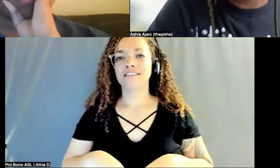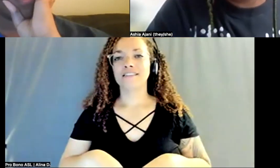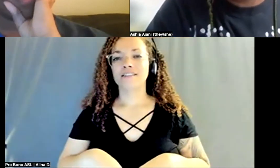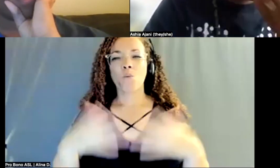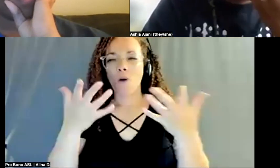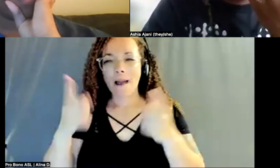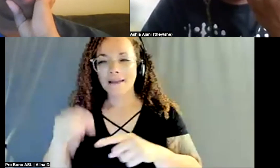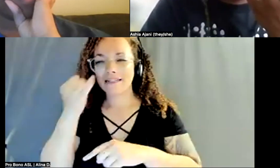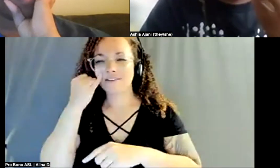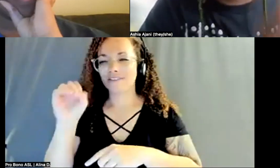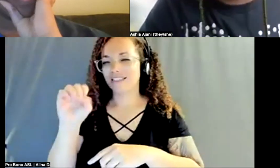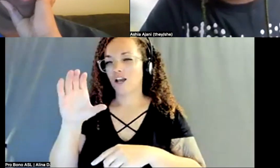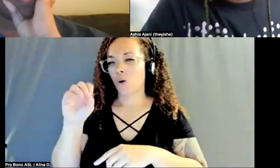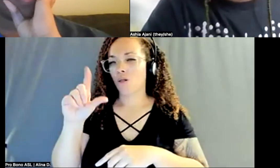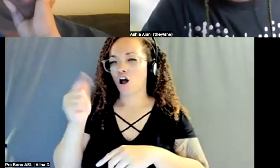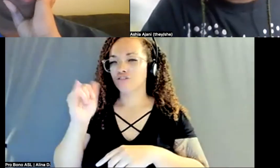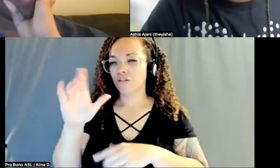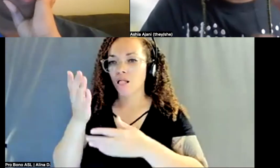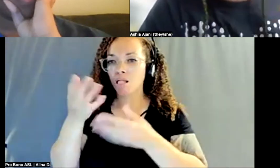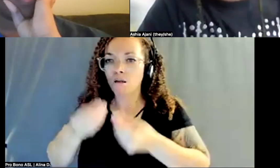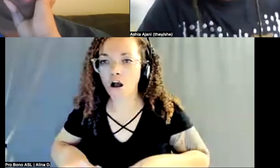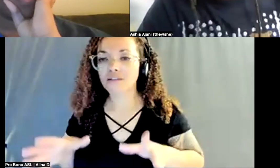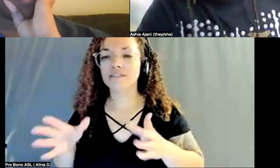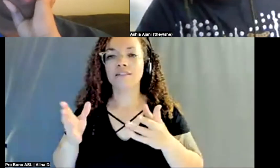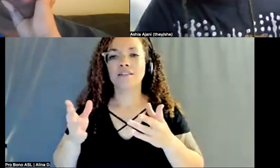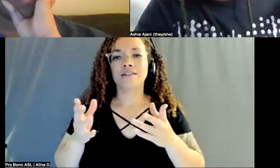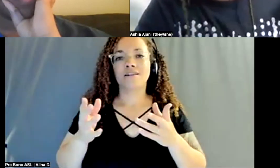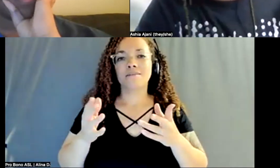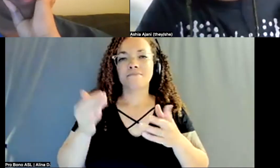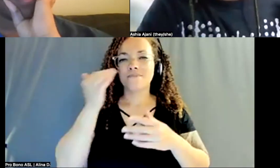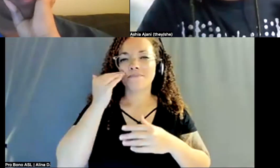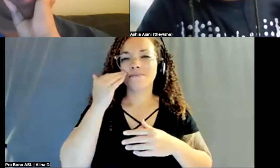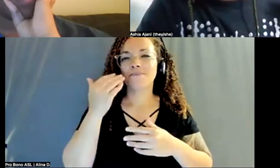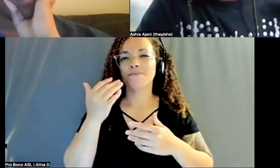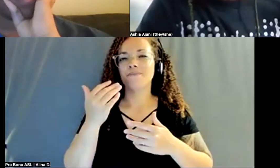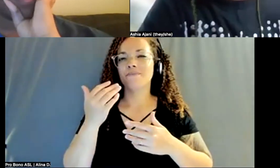and so I kind of like even though that like that's like the major theme whenever I like there's like